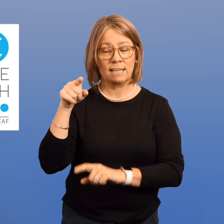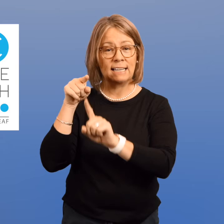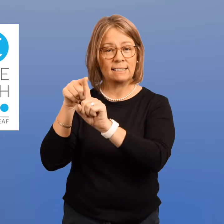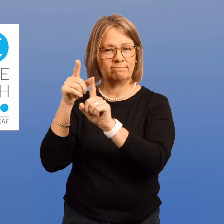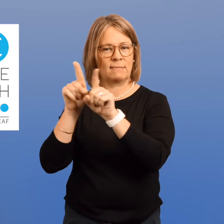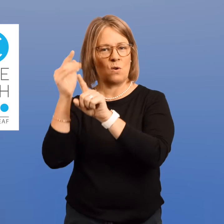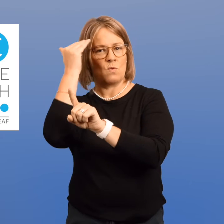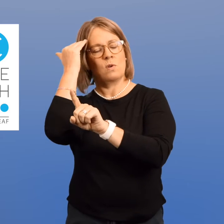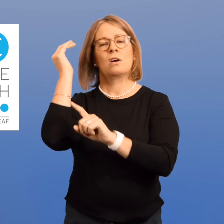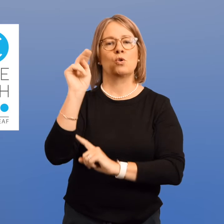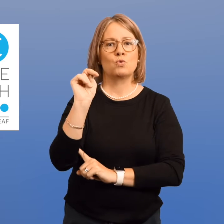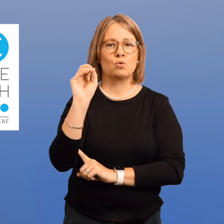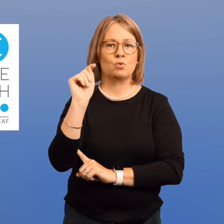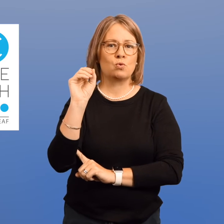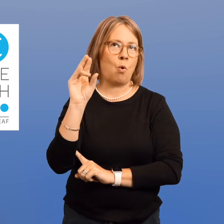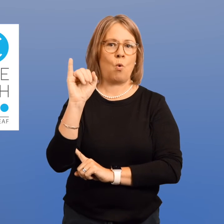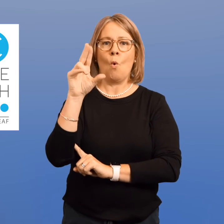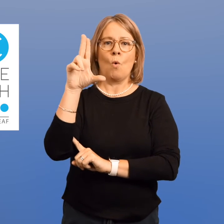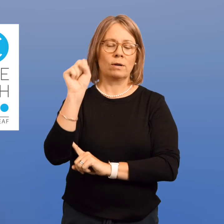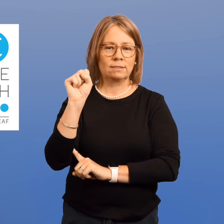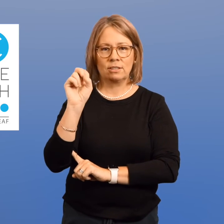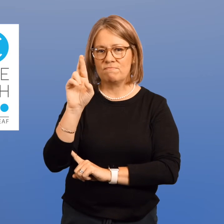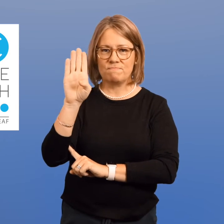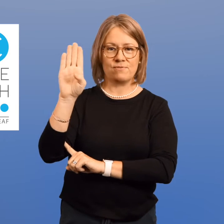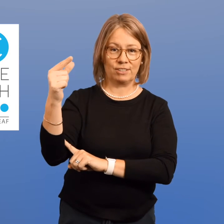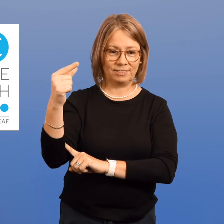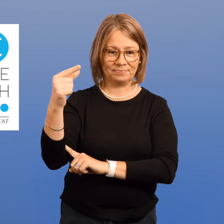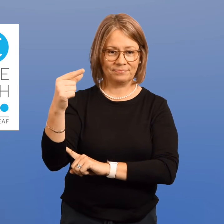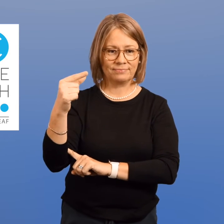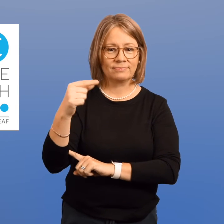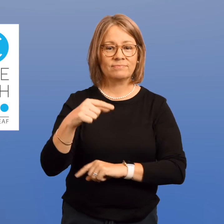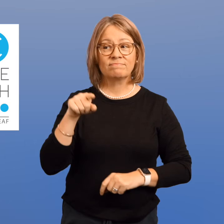Also known as Notorious RBG.